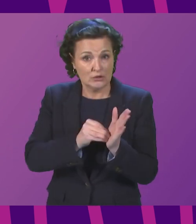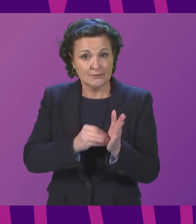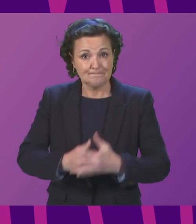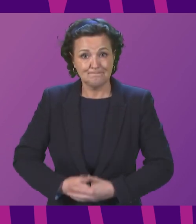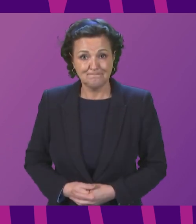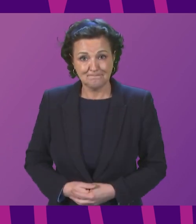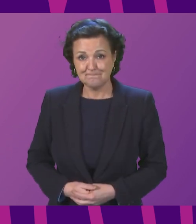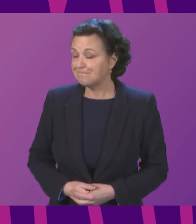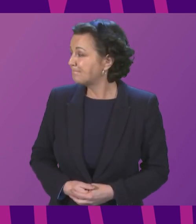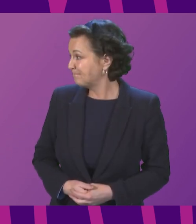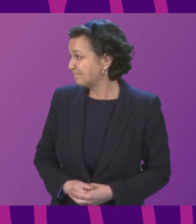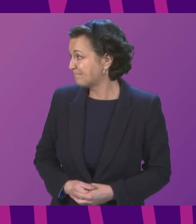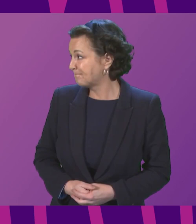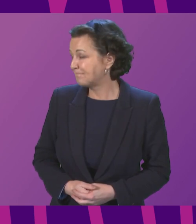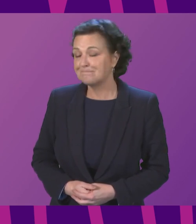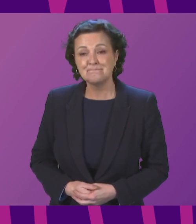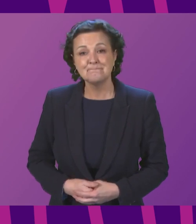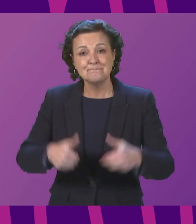to Jim Fairlie, who will be followed by Oliver Mundell.